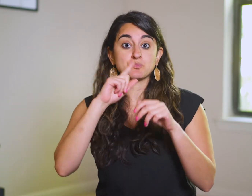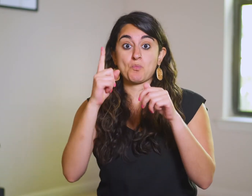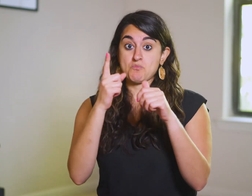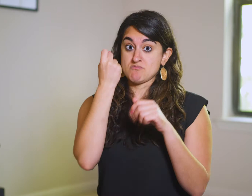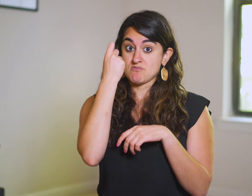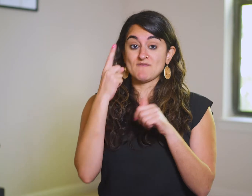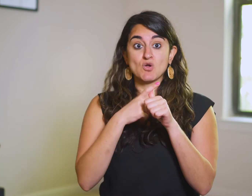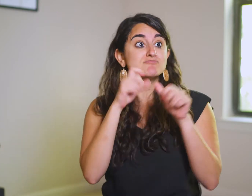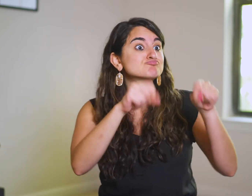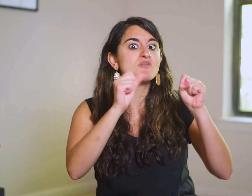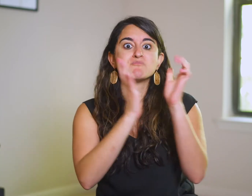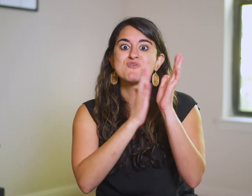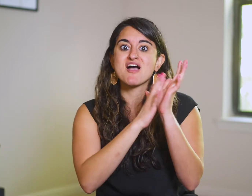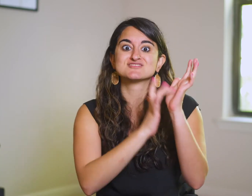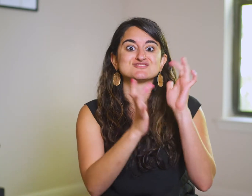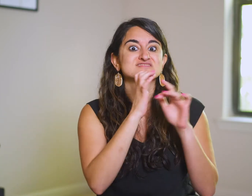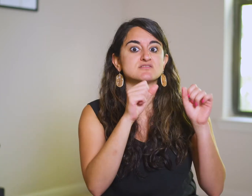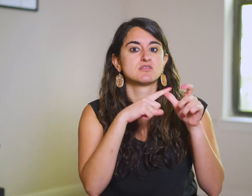One minute they’re praising Him,